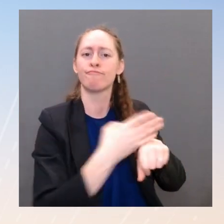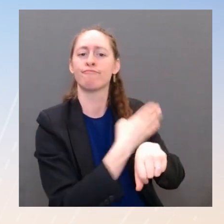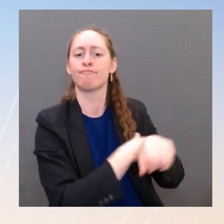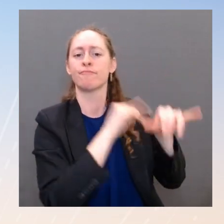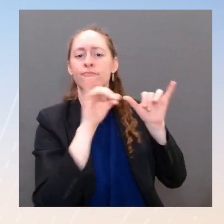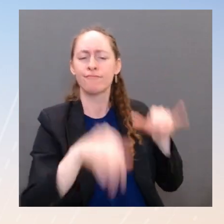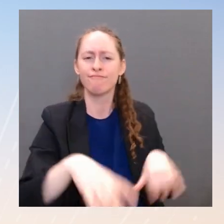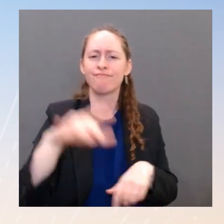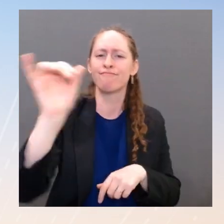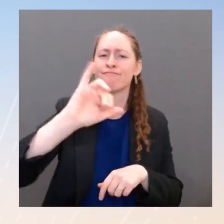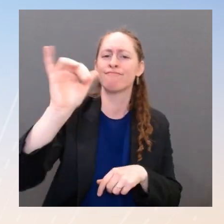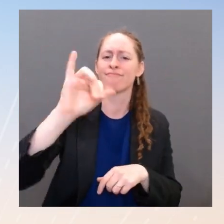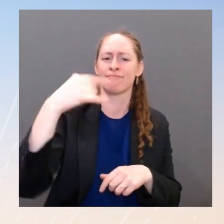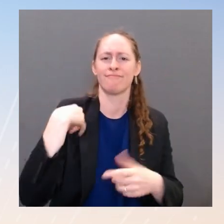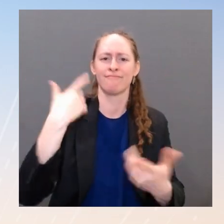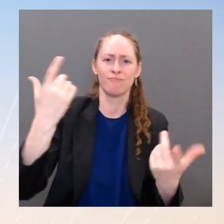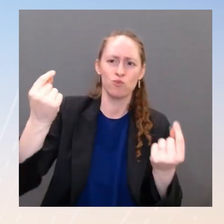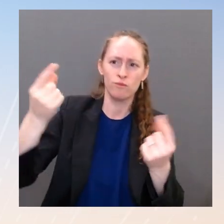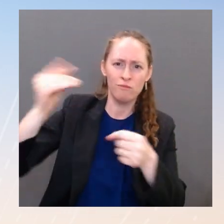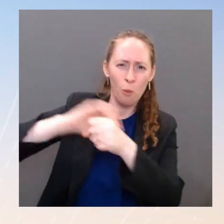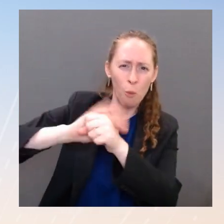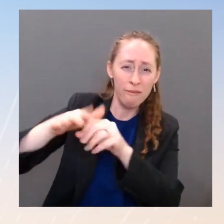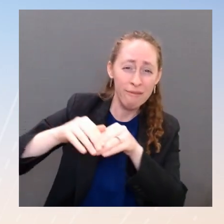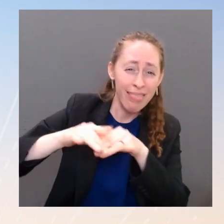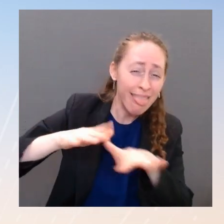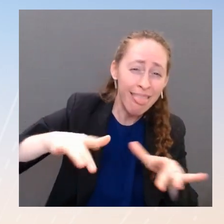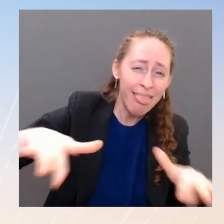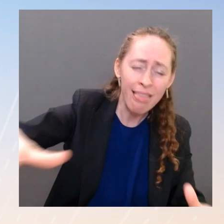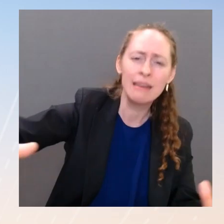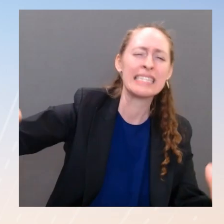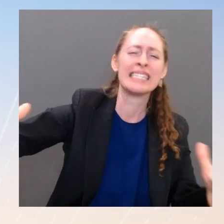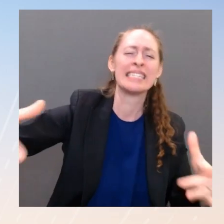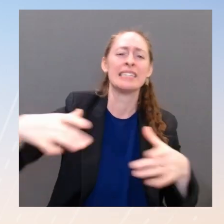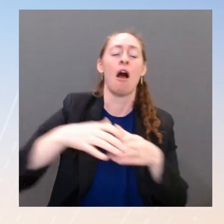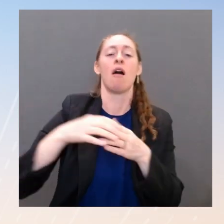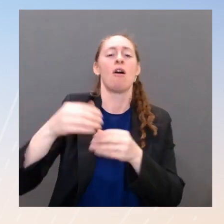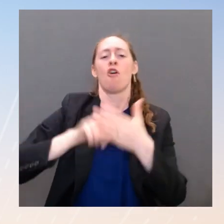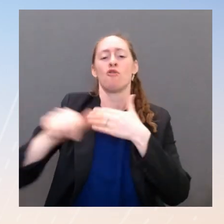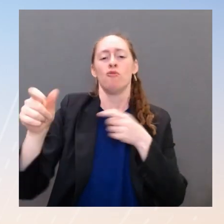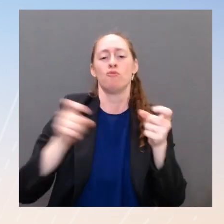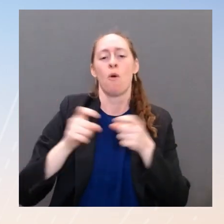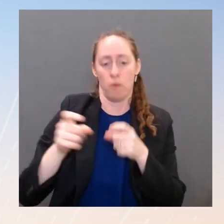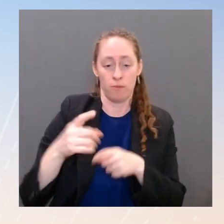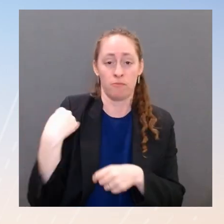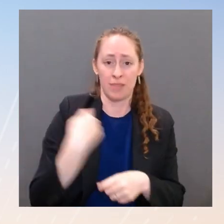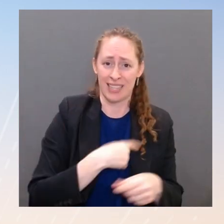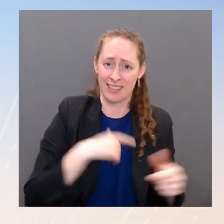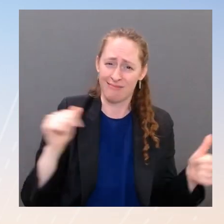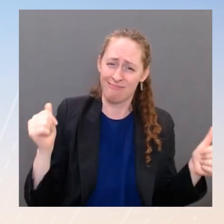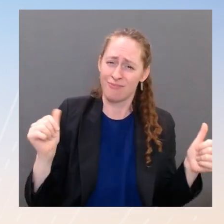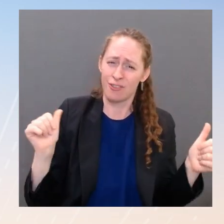I would say that, as you look to -- while I'm going to be careful about not getting too much into politics from here, but what I think you can all expect